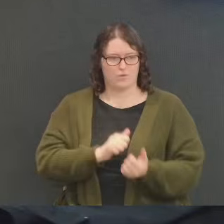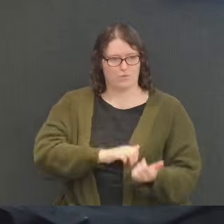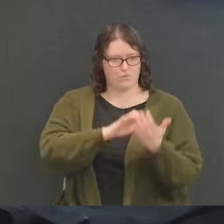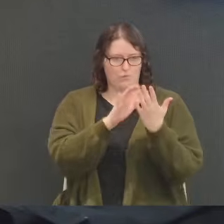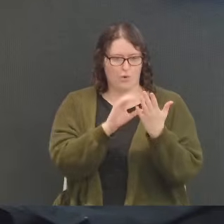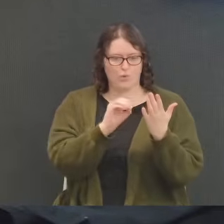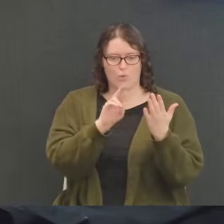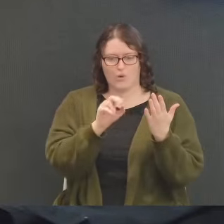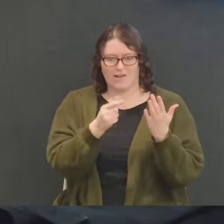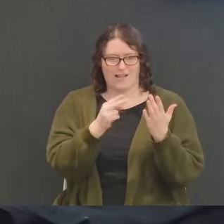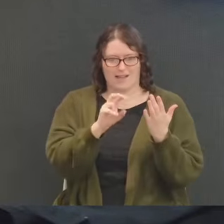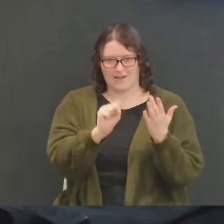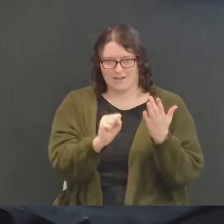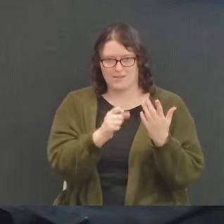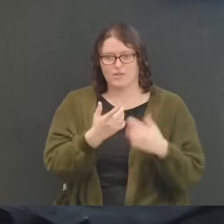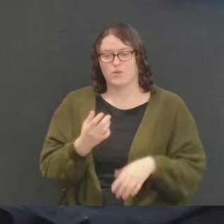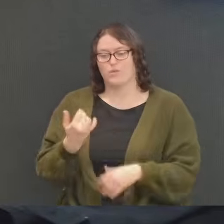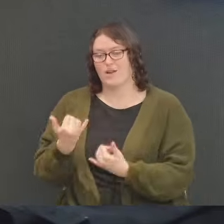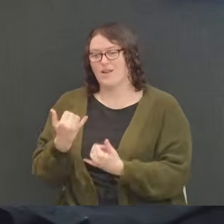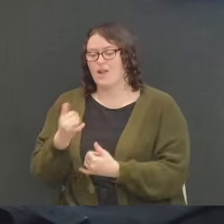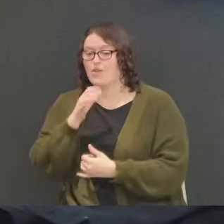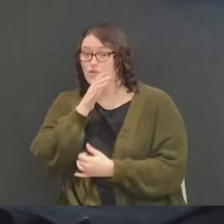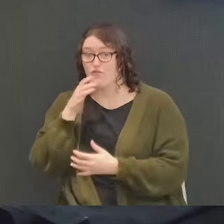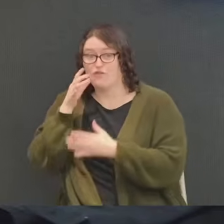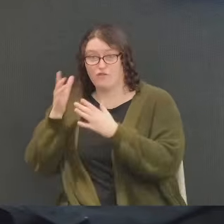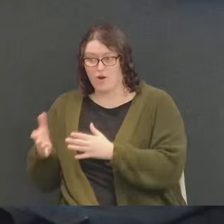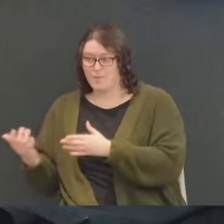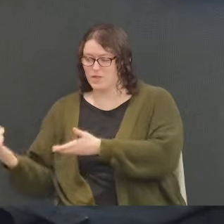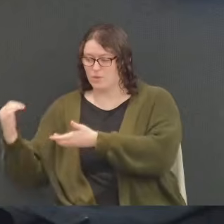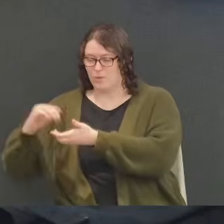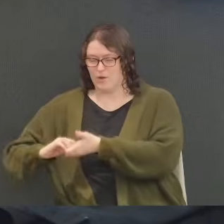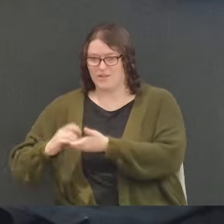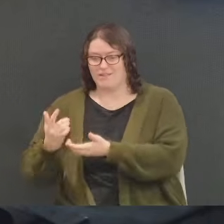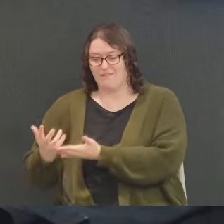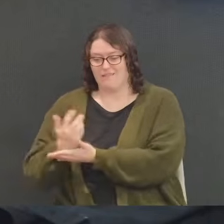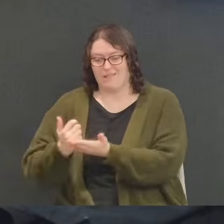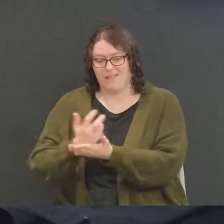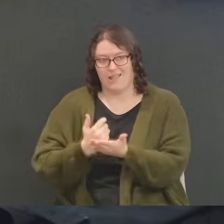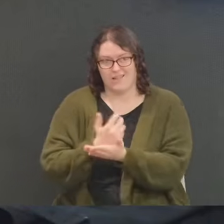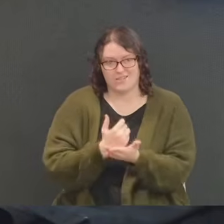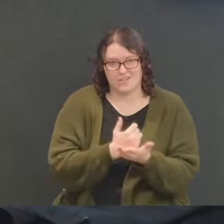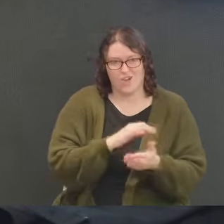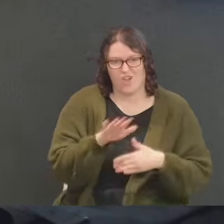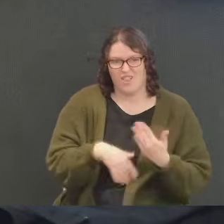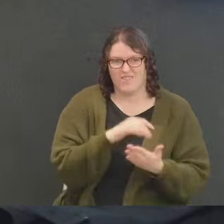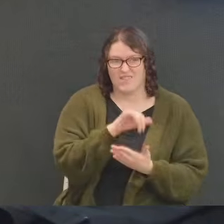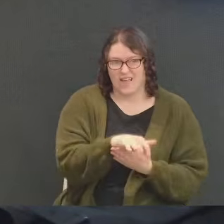on right now with farmers so that organics can be collected and then used by them for their business